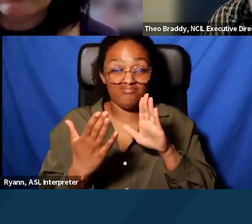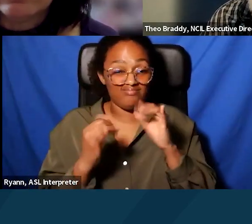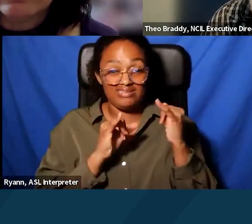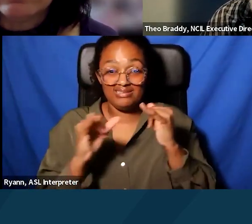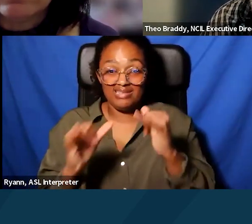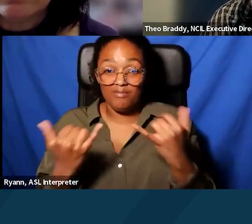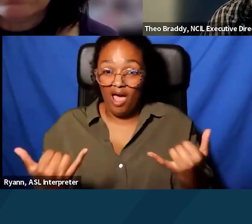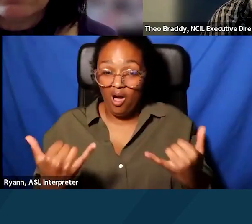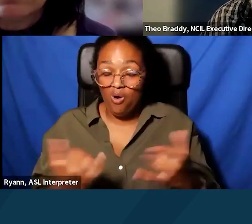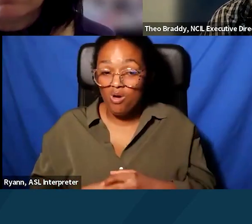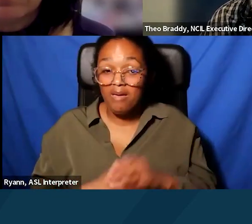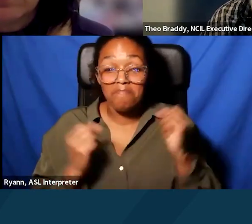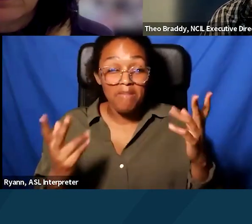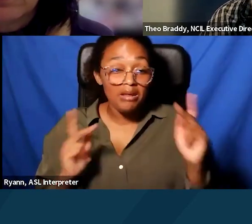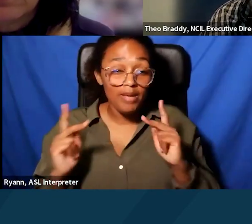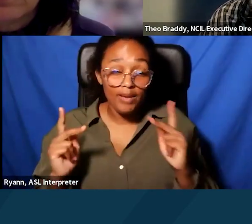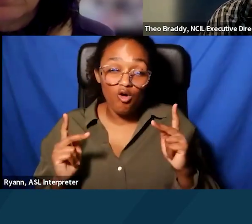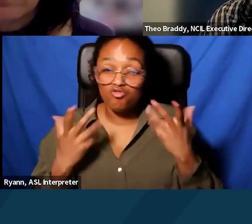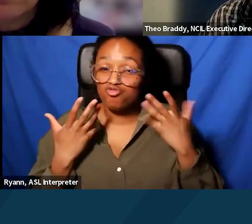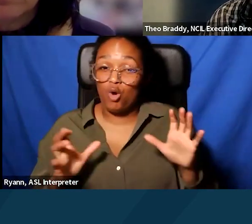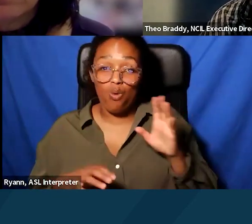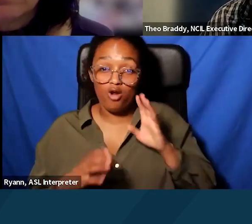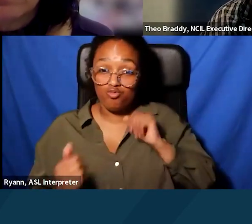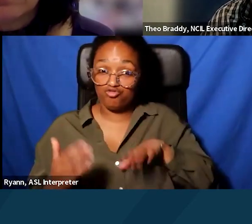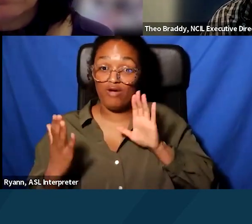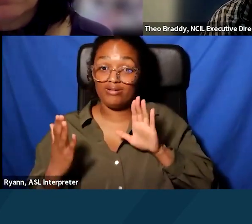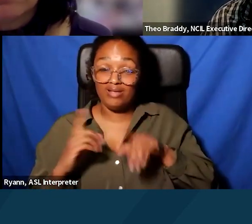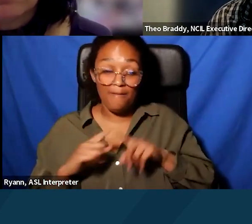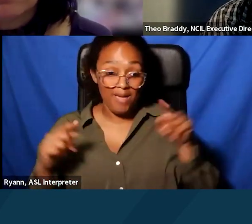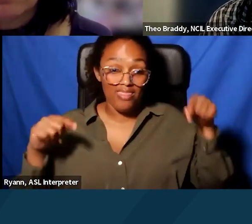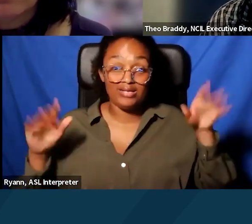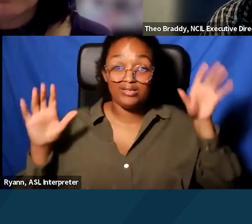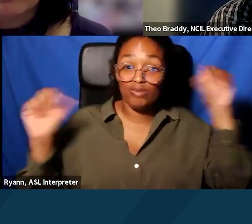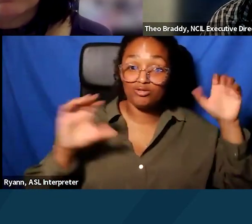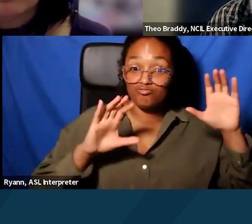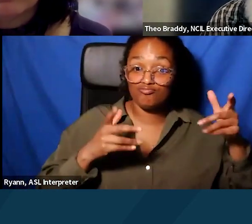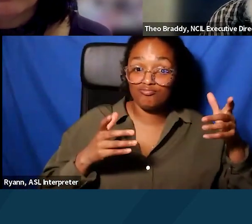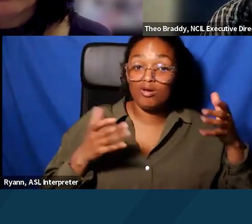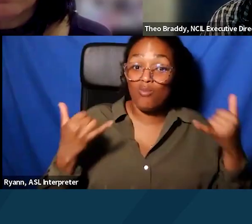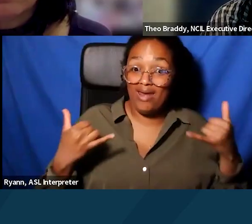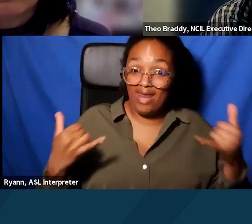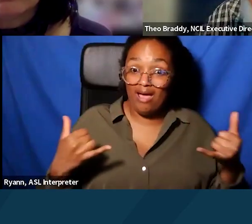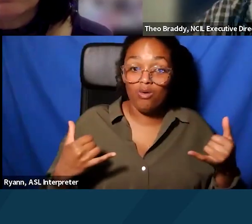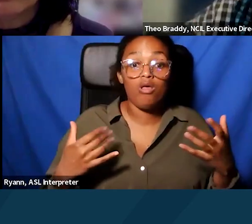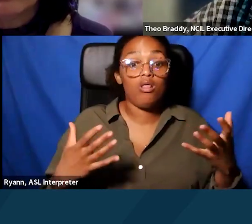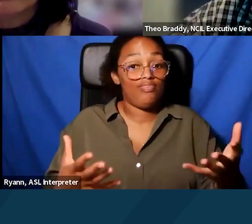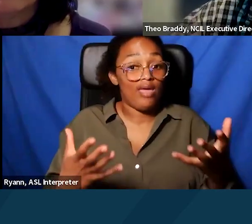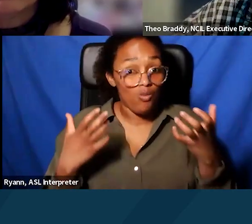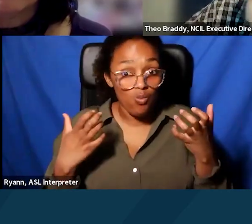But this particular Administration, in very particular, want to have, want to go around